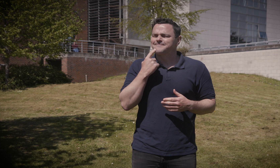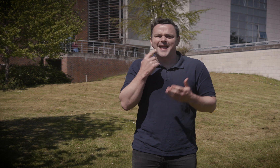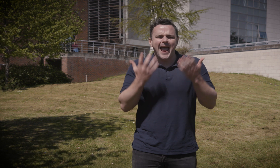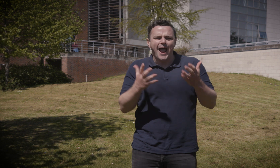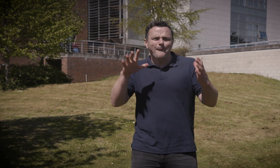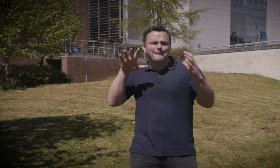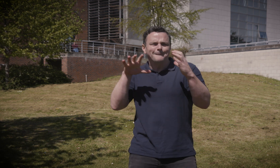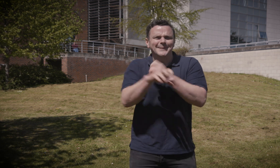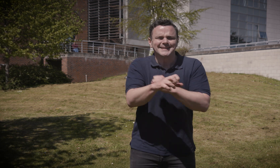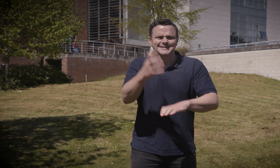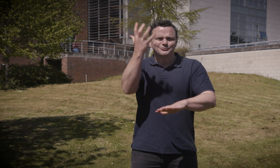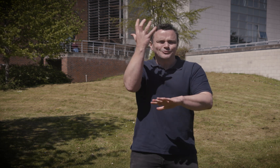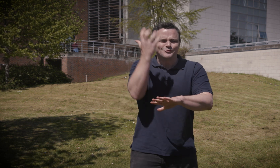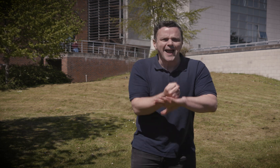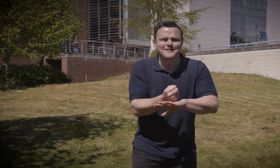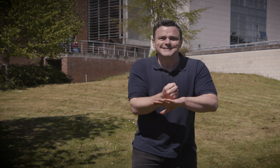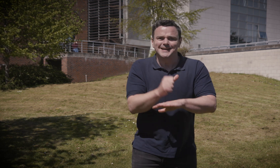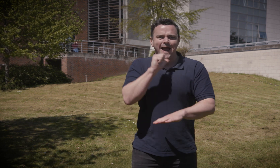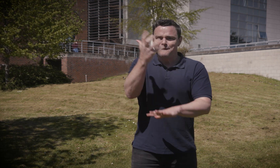How can we beat gravity and not get pulled back down?